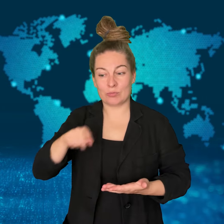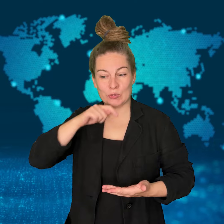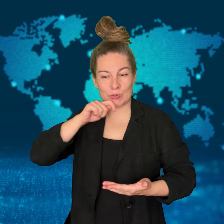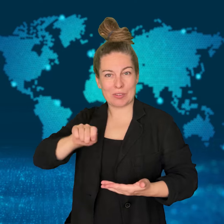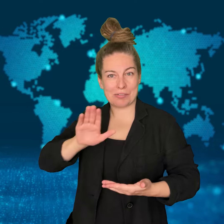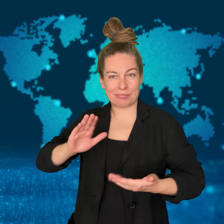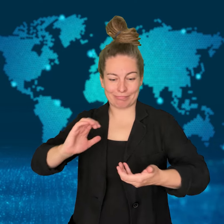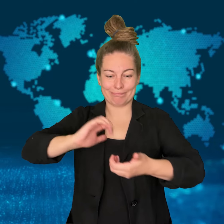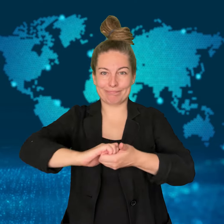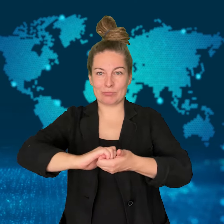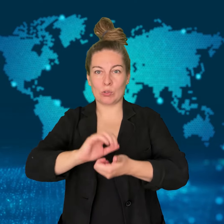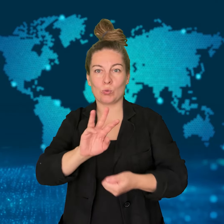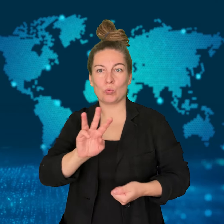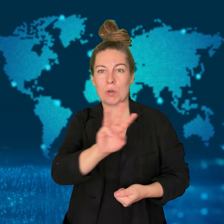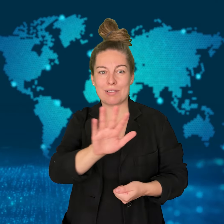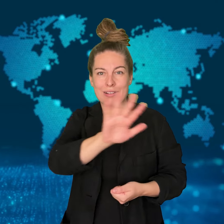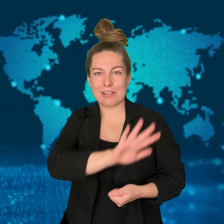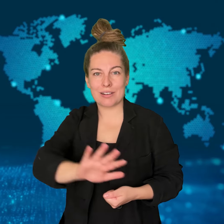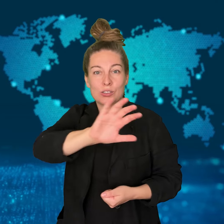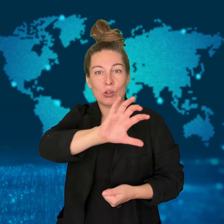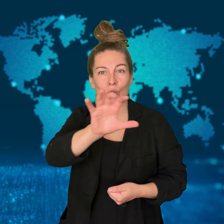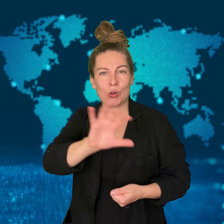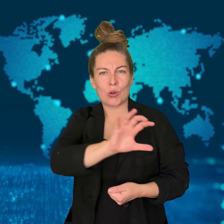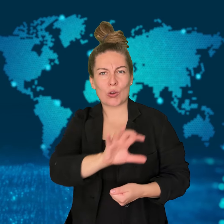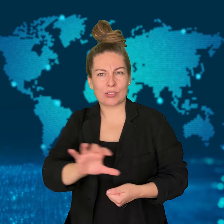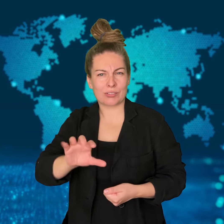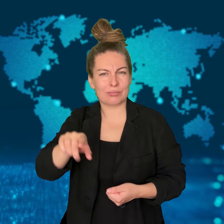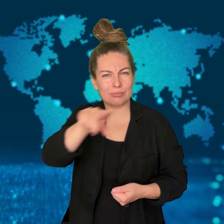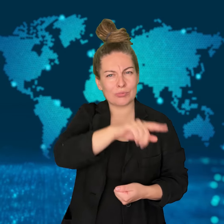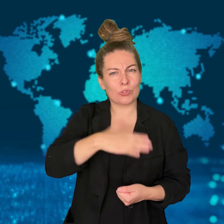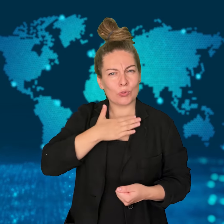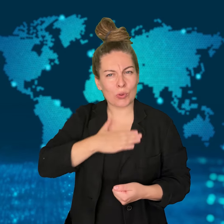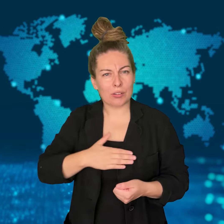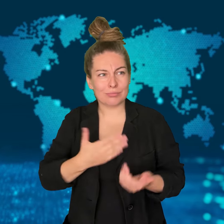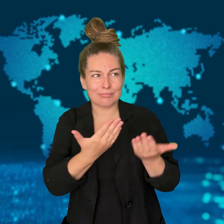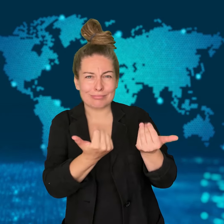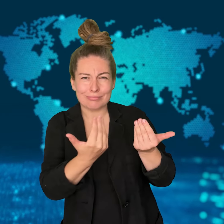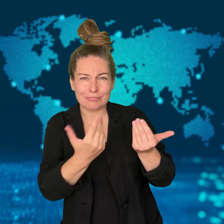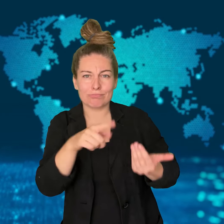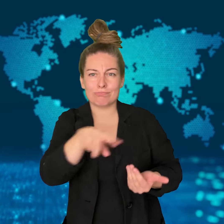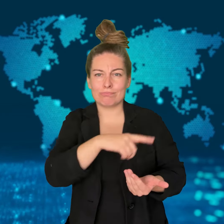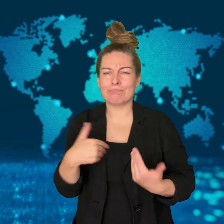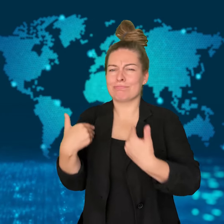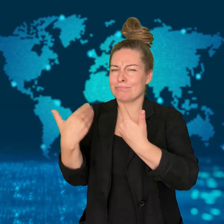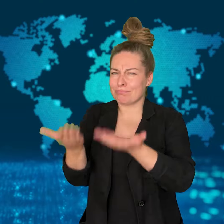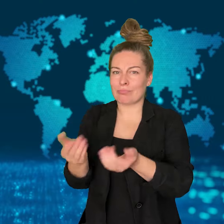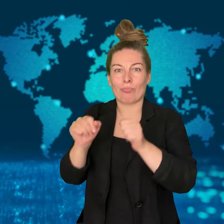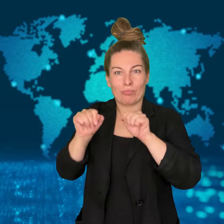Ukraine is pushing for permission from its Western country allies to